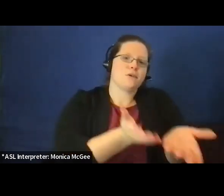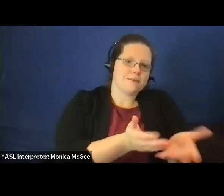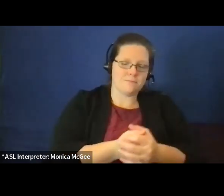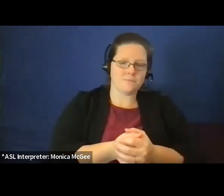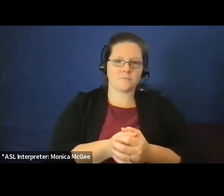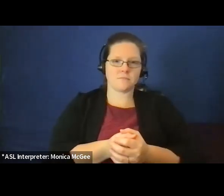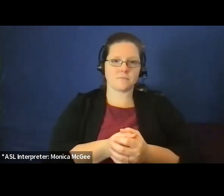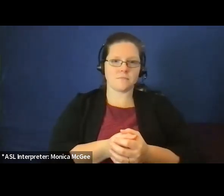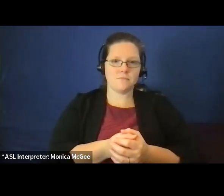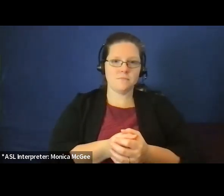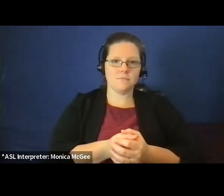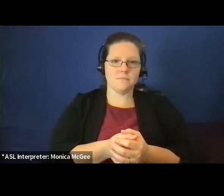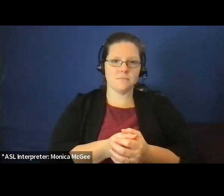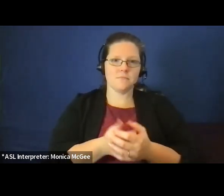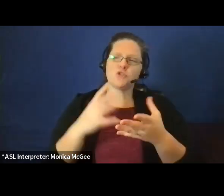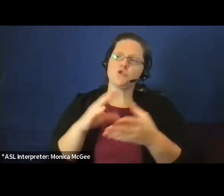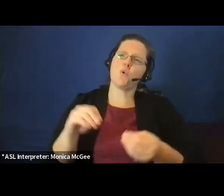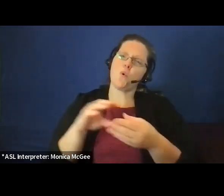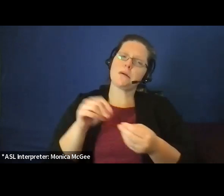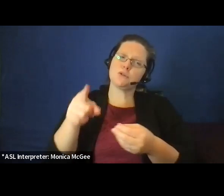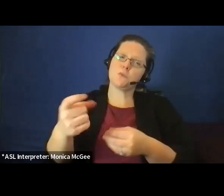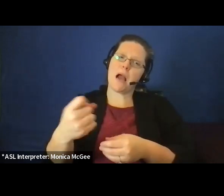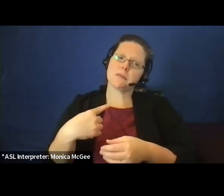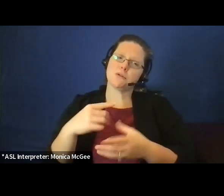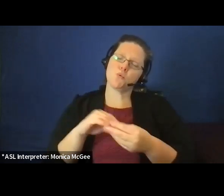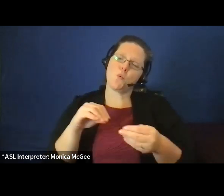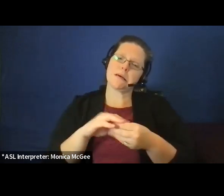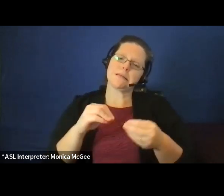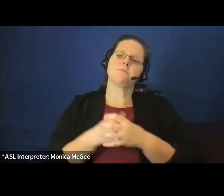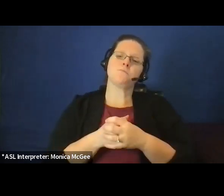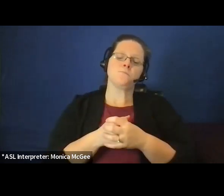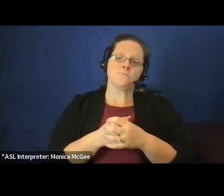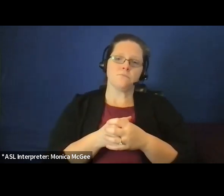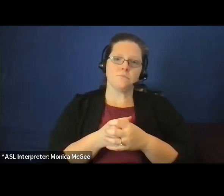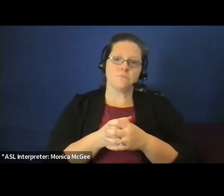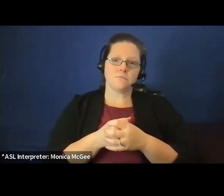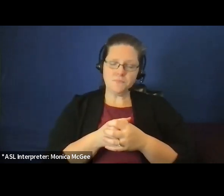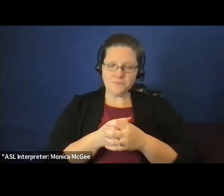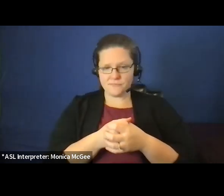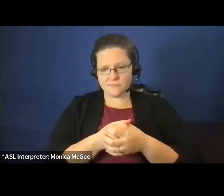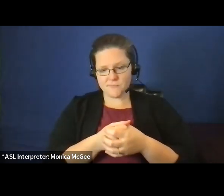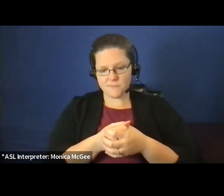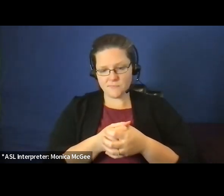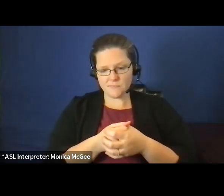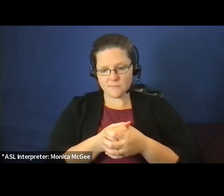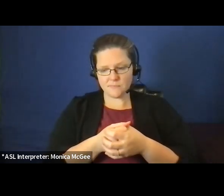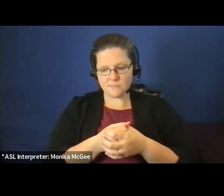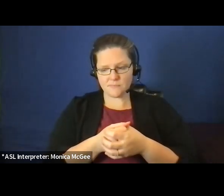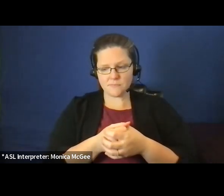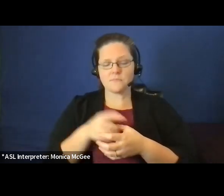get additional DME that's specific for people. But really what some of the